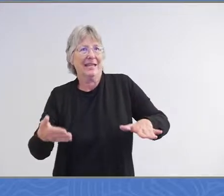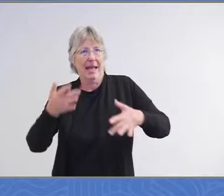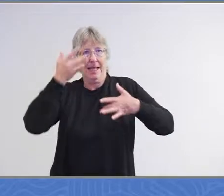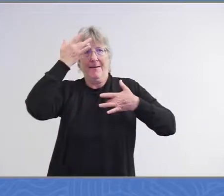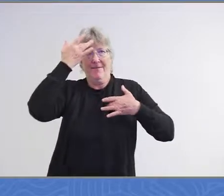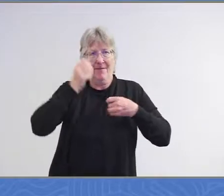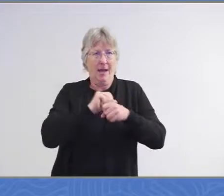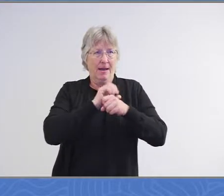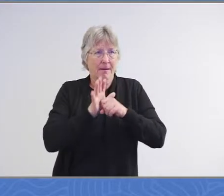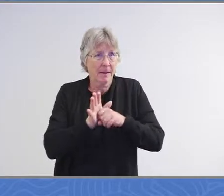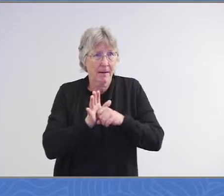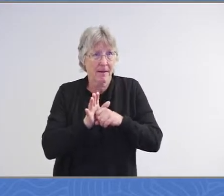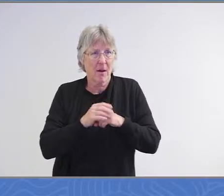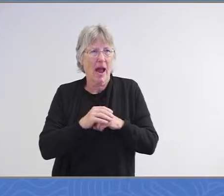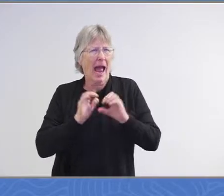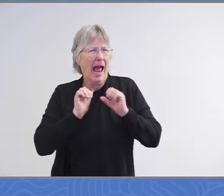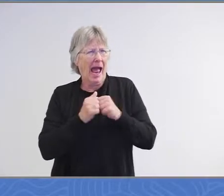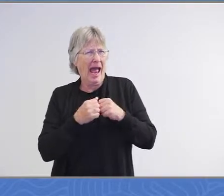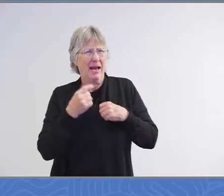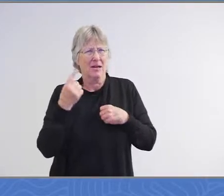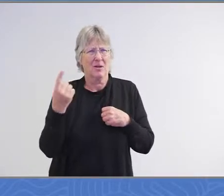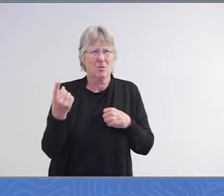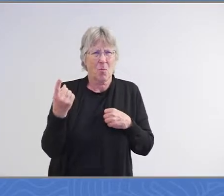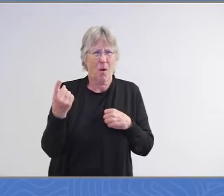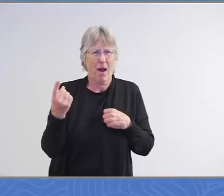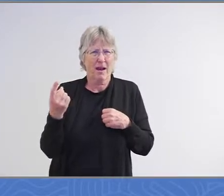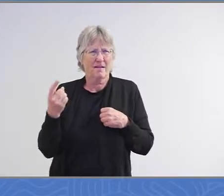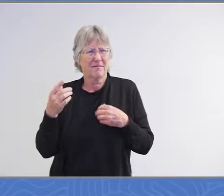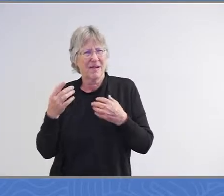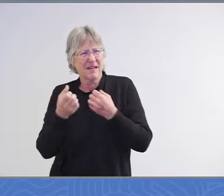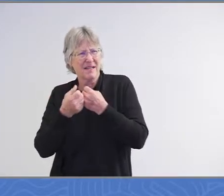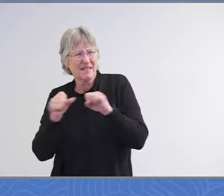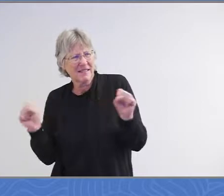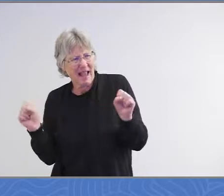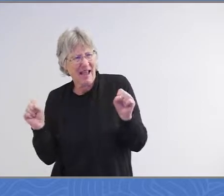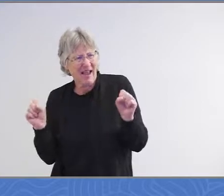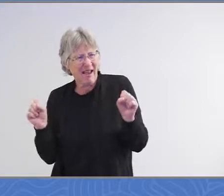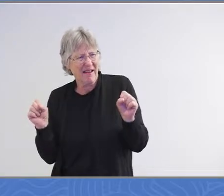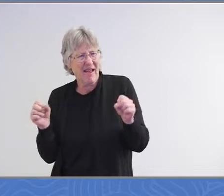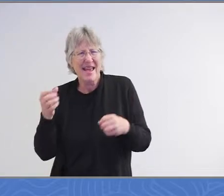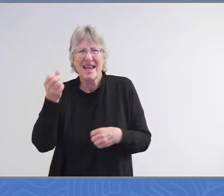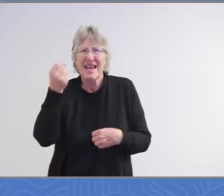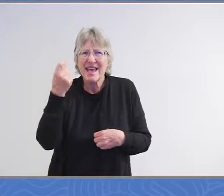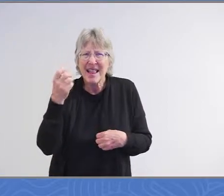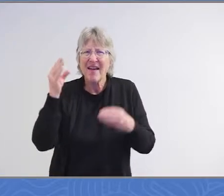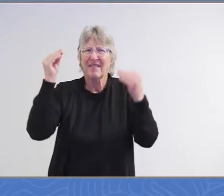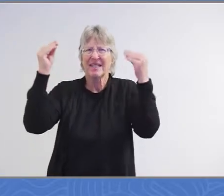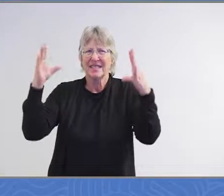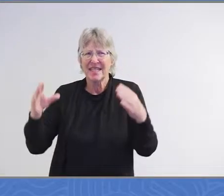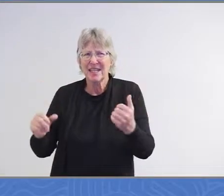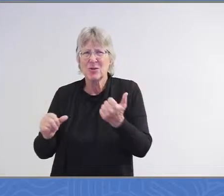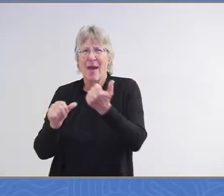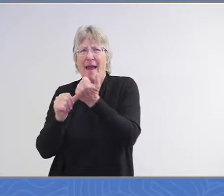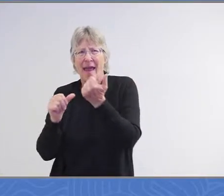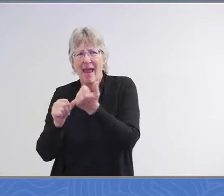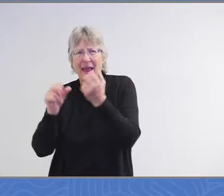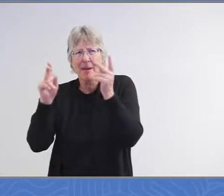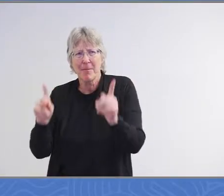but I must ask how does one override the wellbeing of 11 teachers and those of head start and the CDCs.